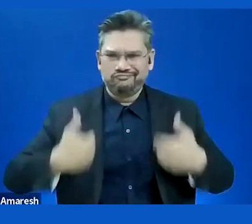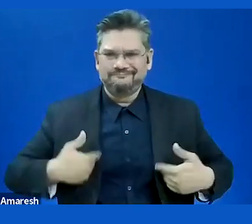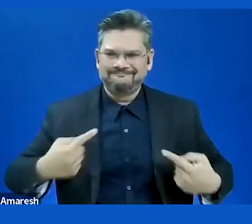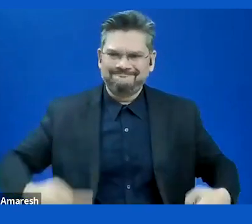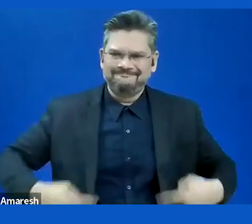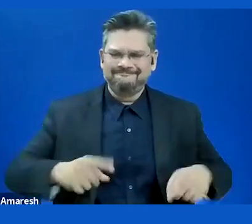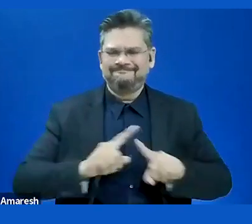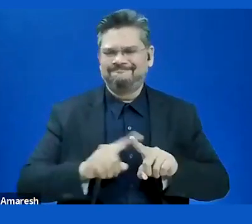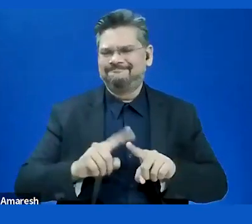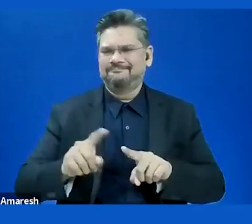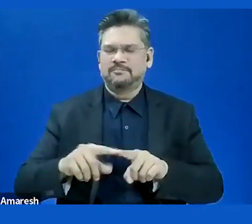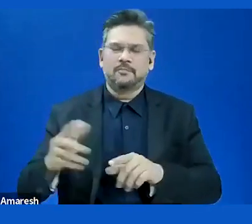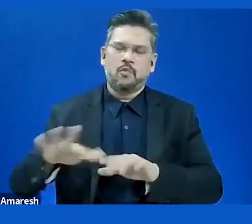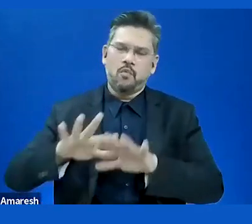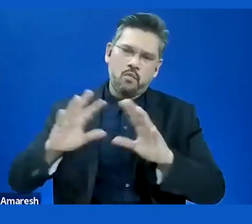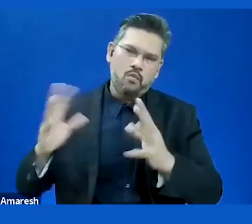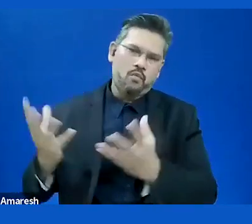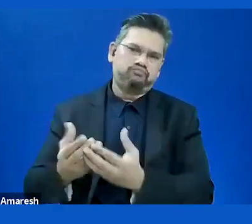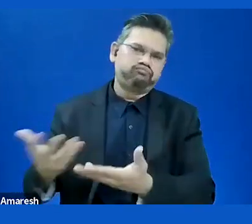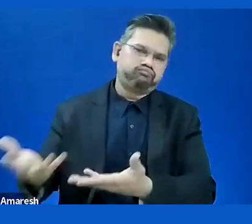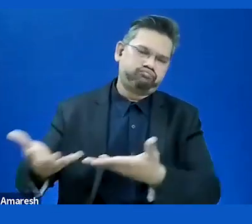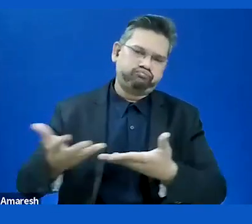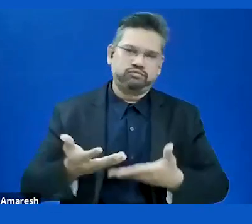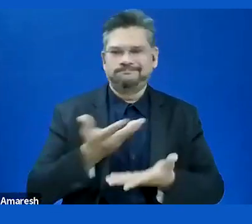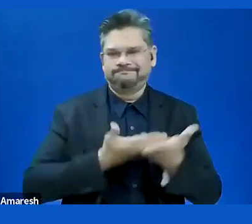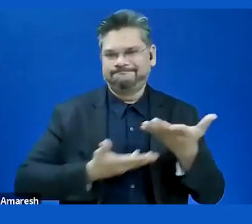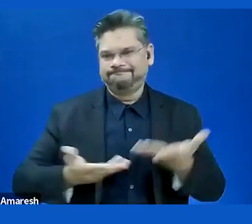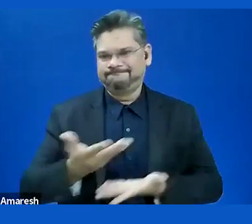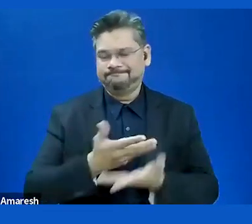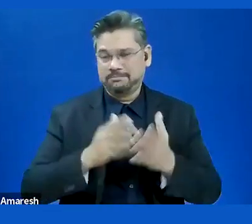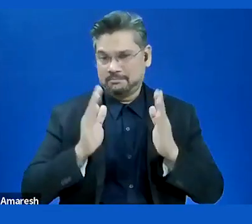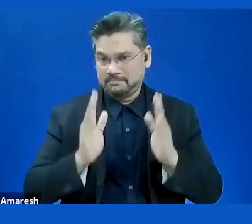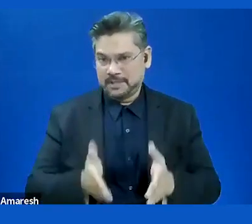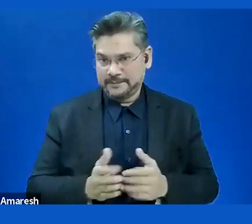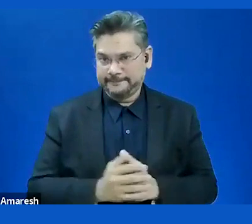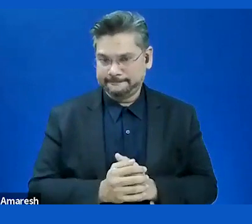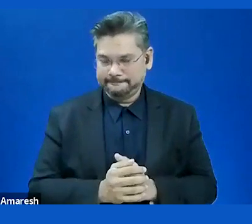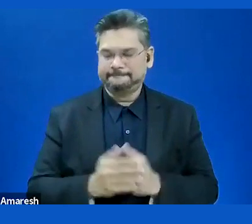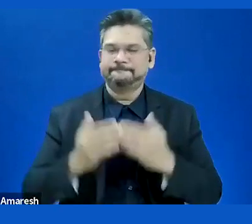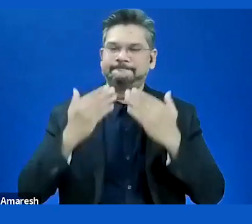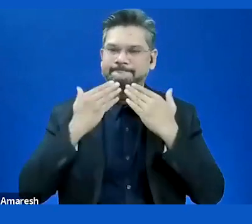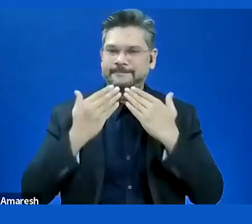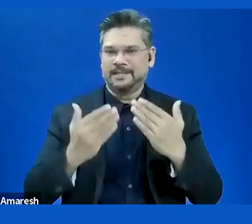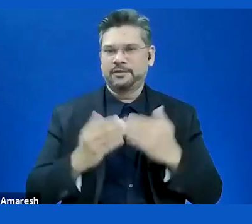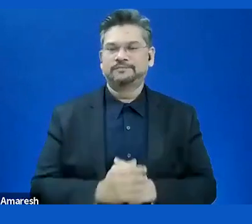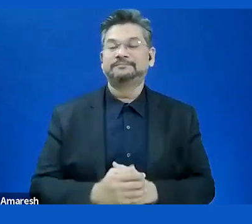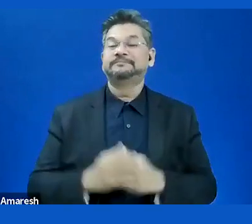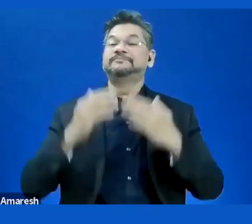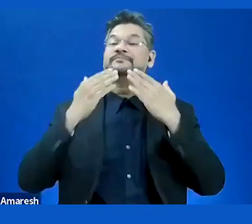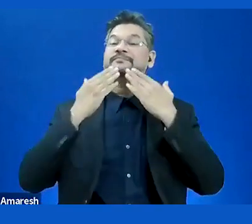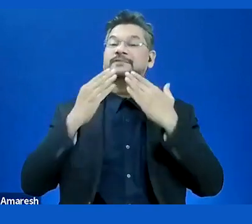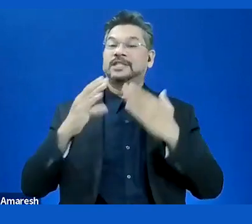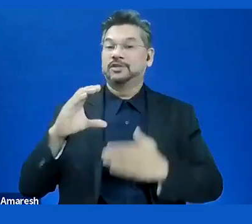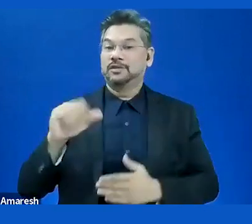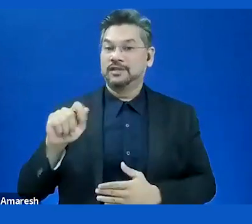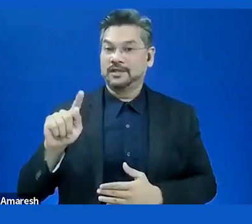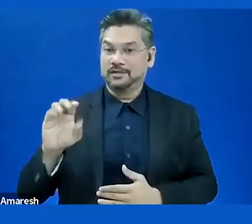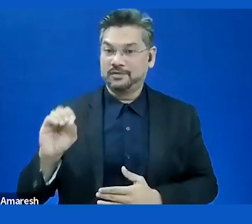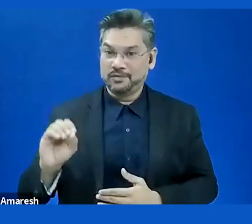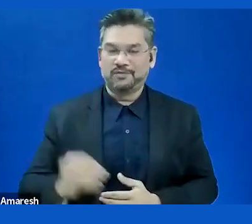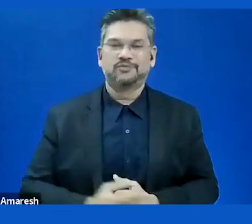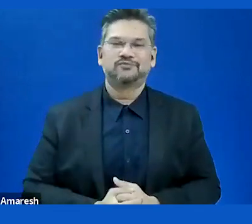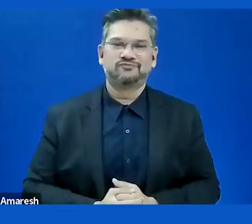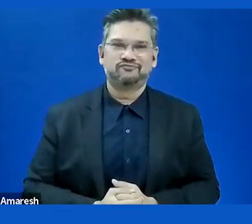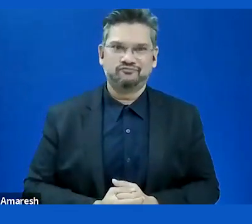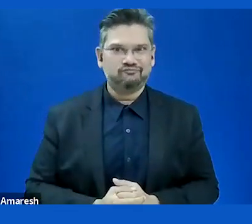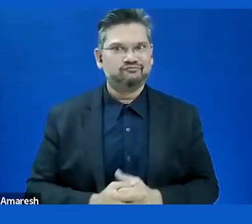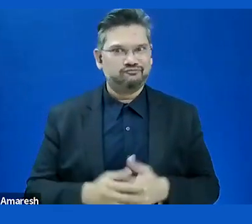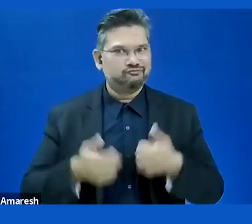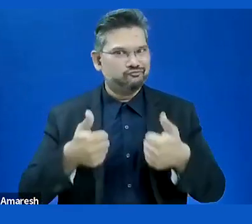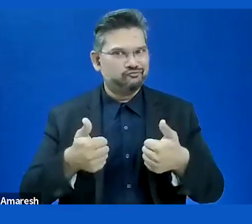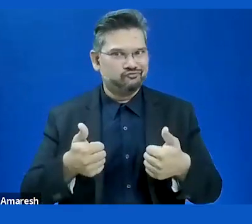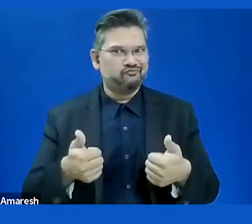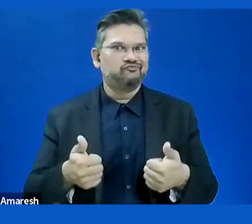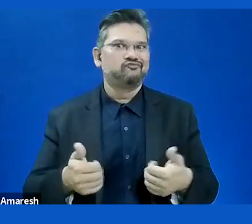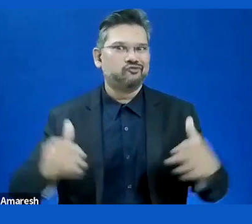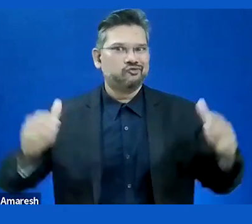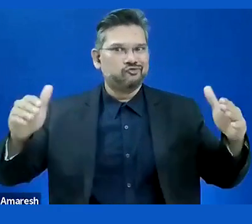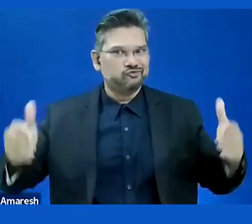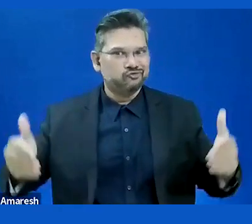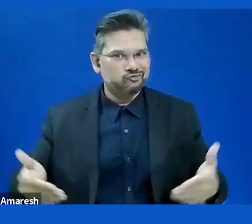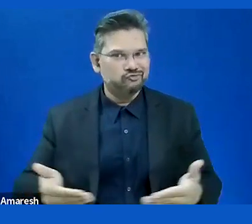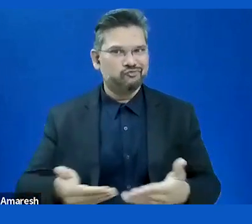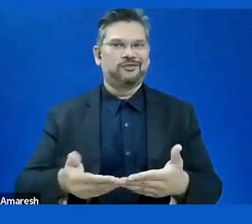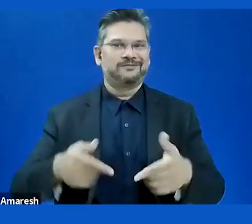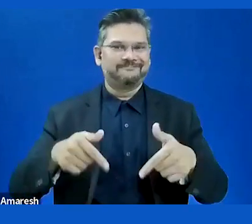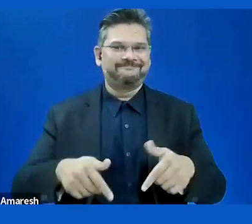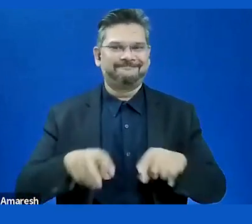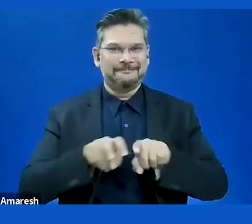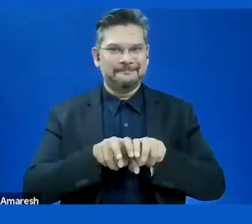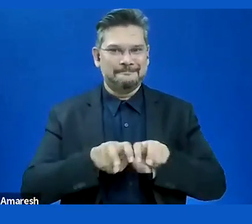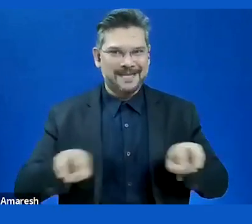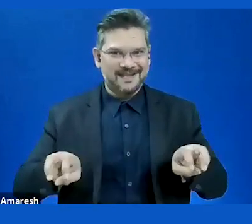much Cato Lie. It is a good introduction to this panel. I want to say thank you for ow panelists.